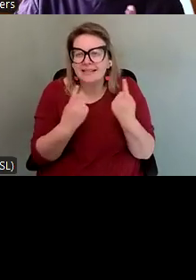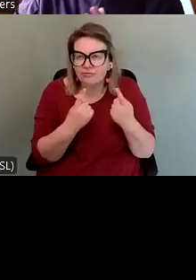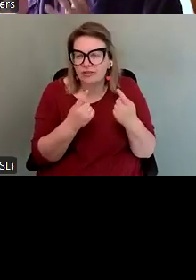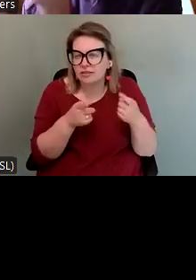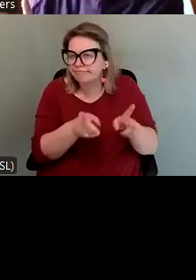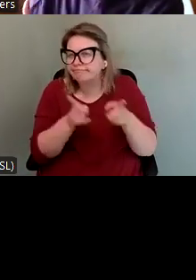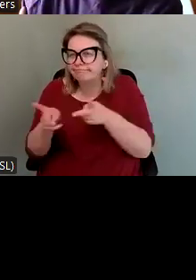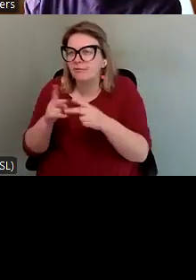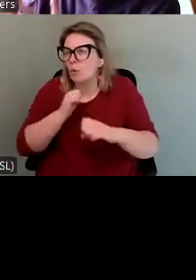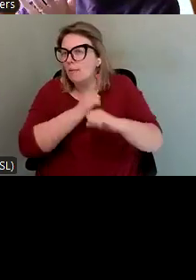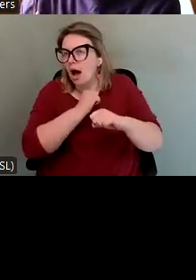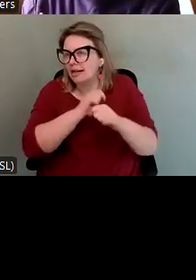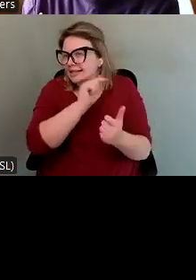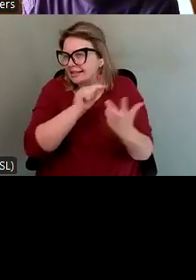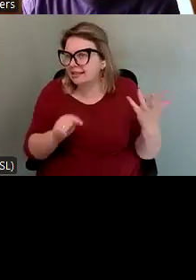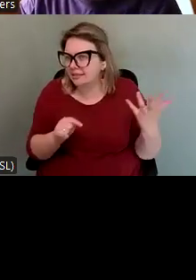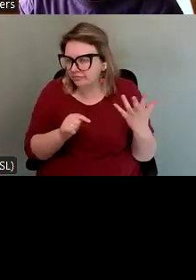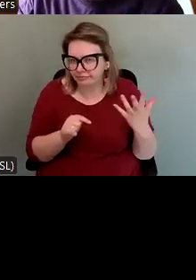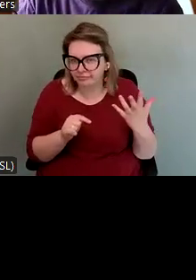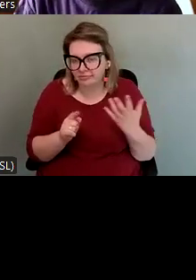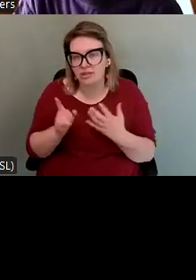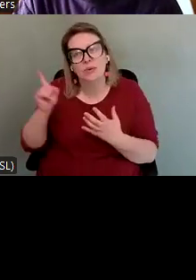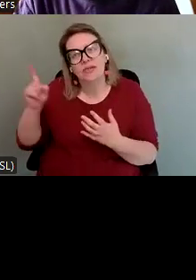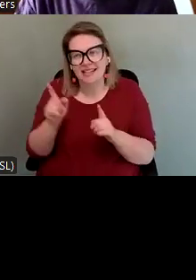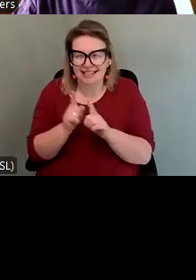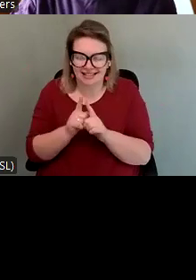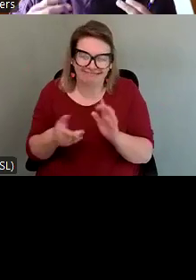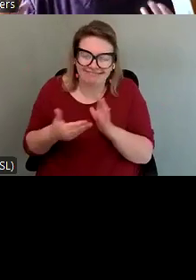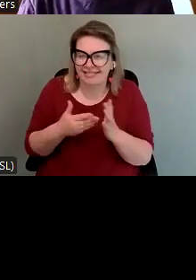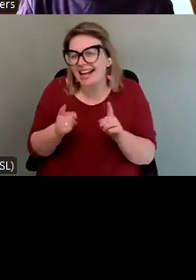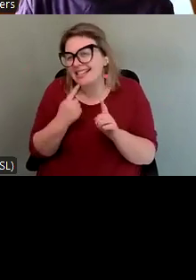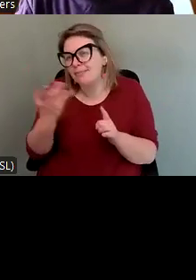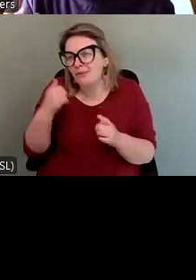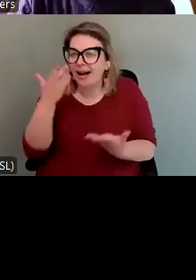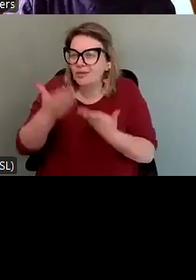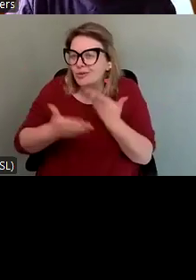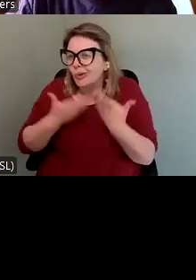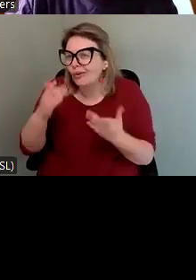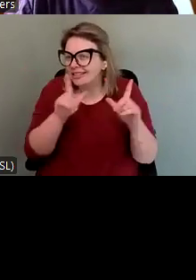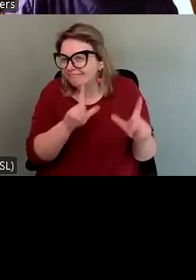You can see here this is where the fairy tales will start to come in, is that we have Hansel and Gretel.